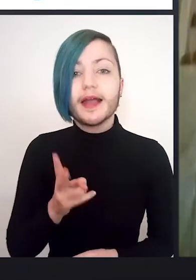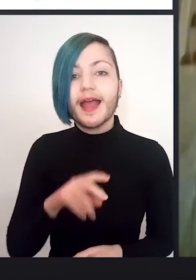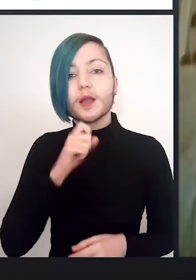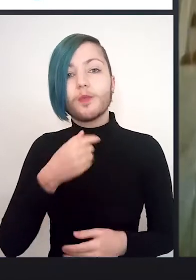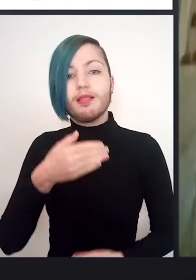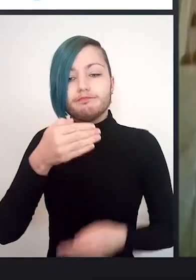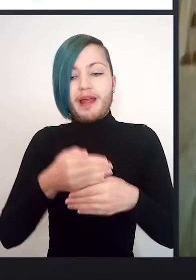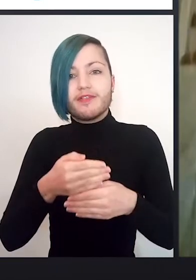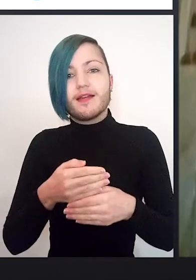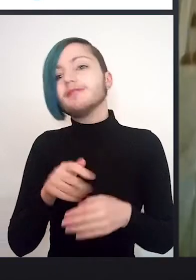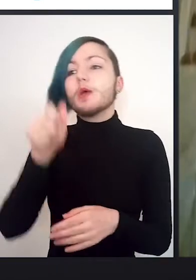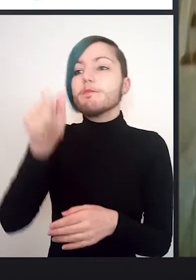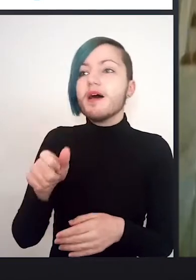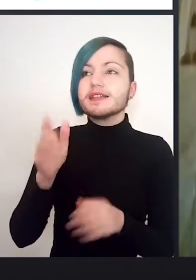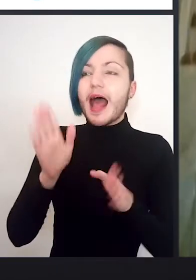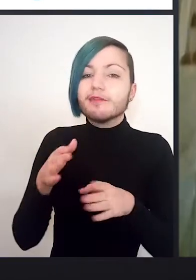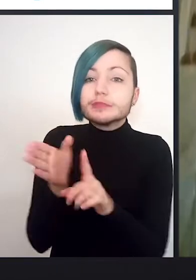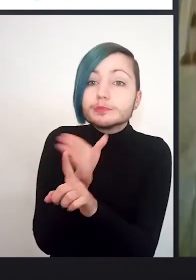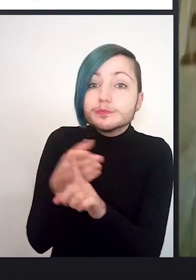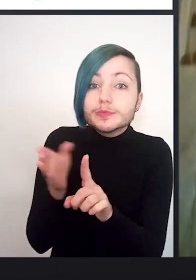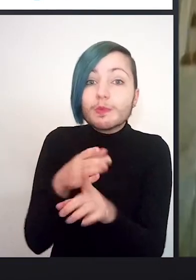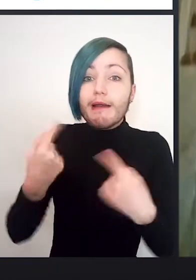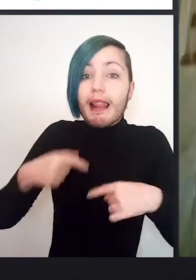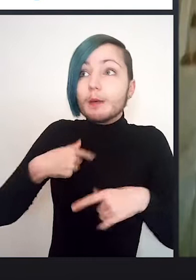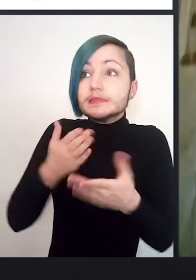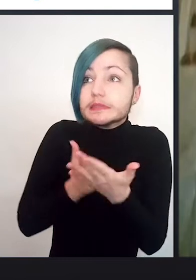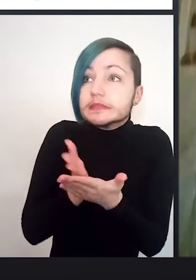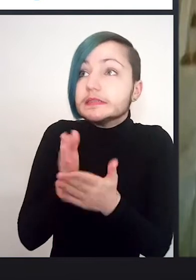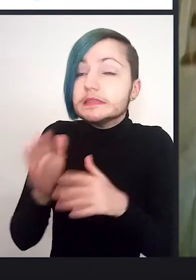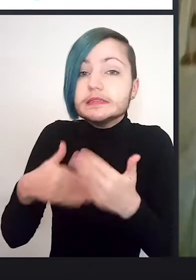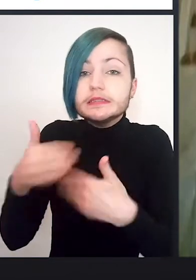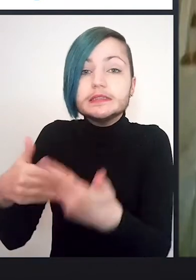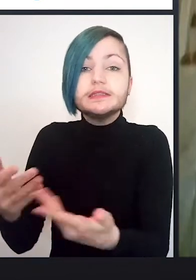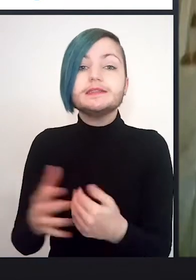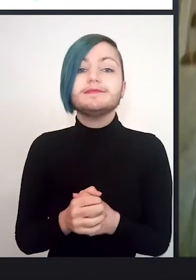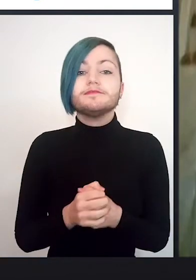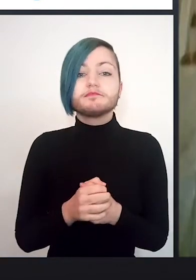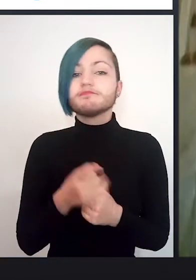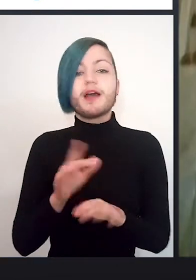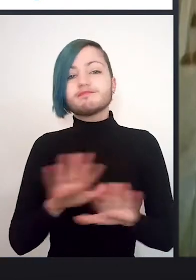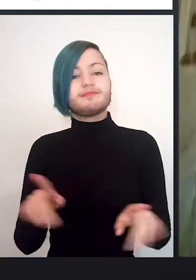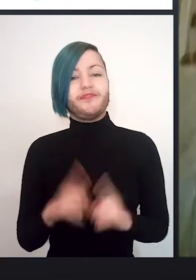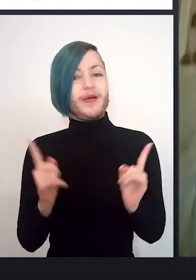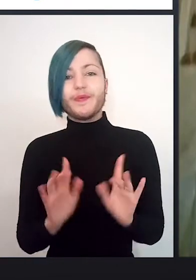who's I've gotta persuade to open the gate for me." But it wasn't like that at all.